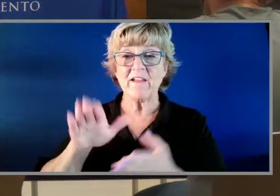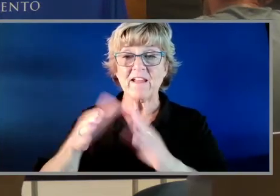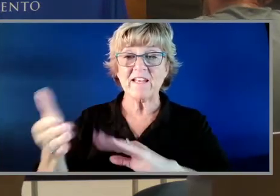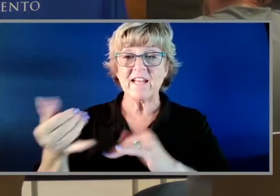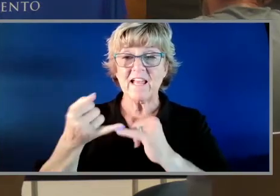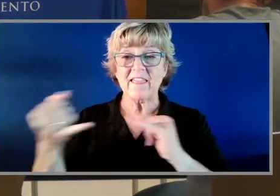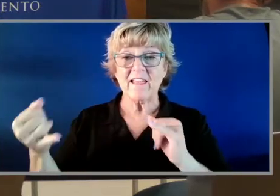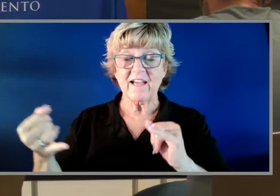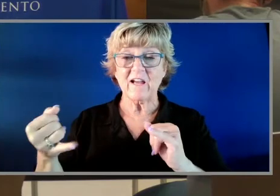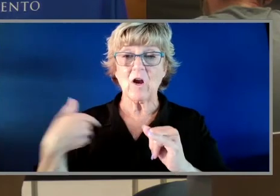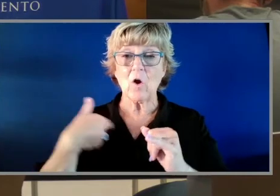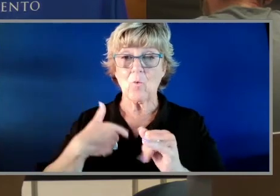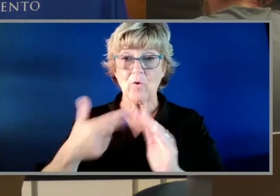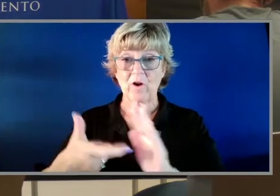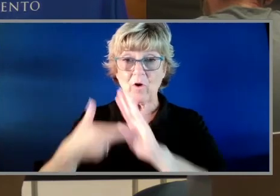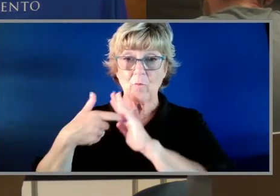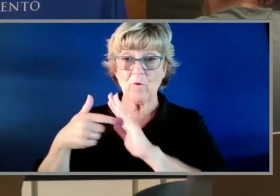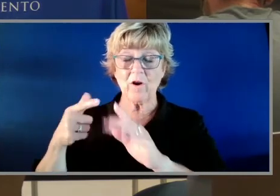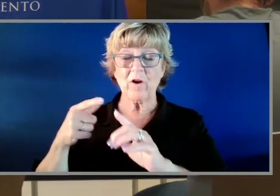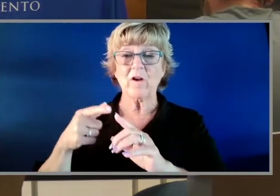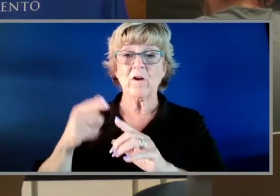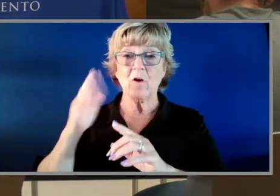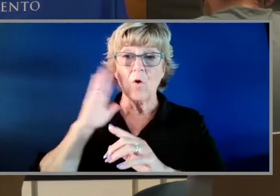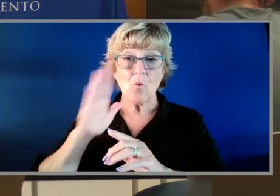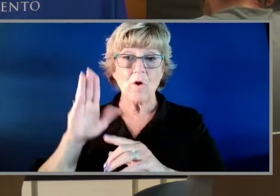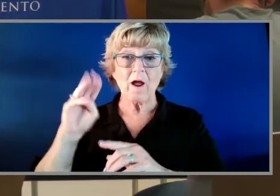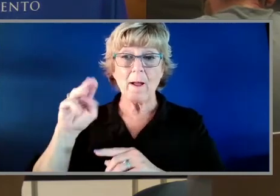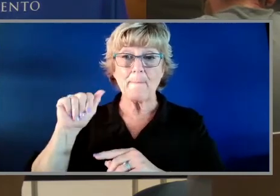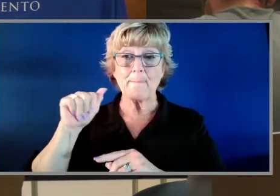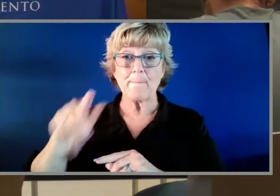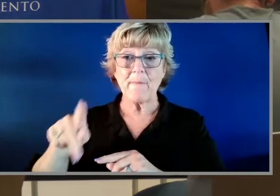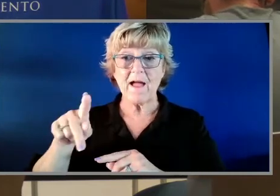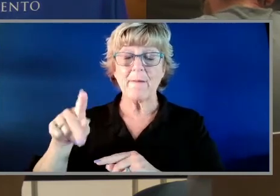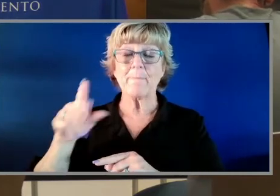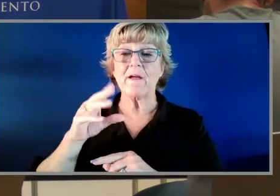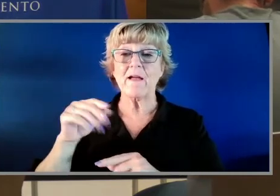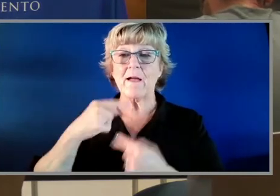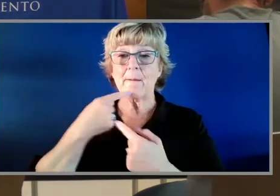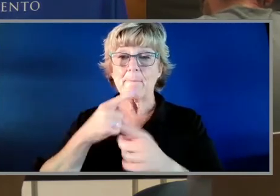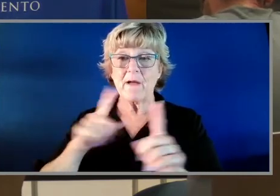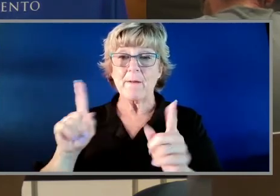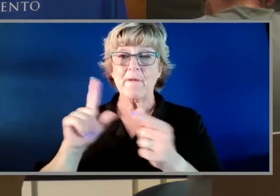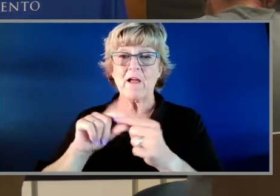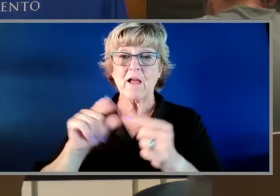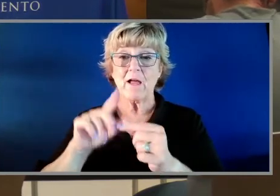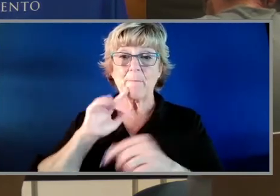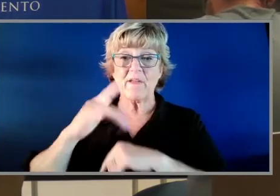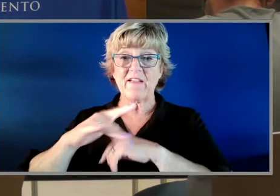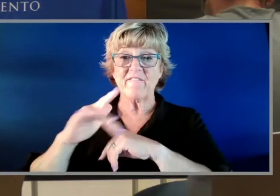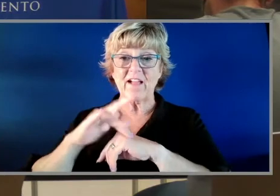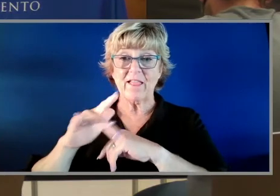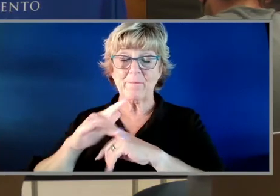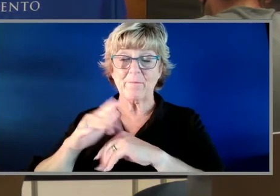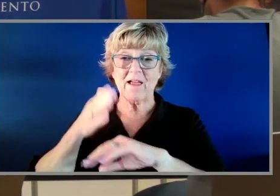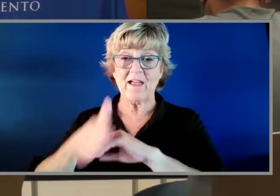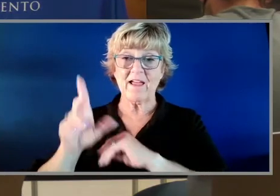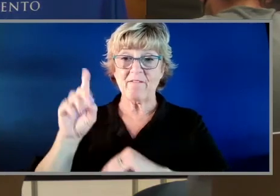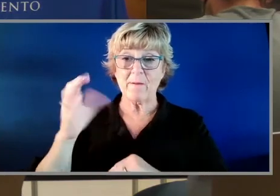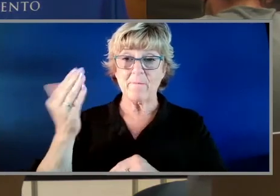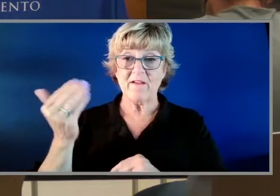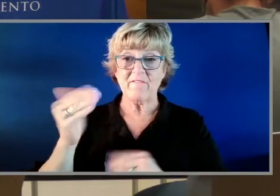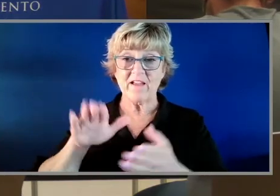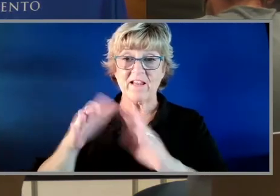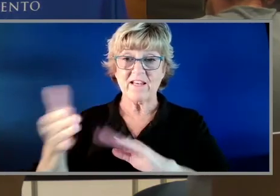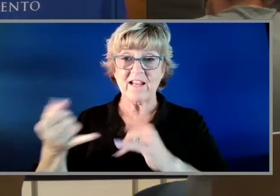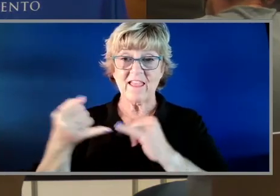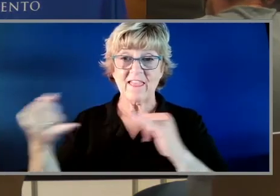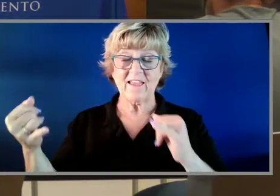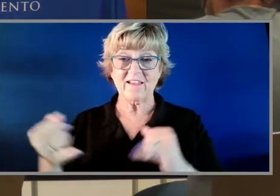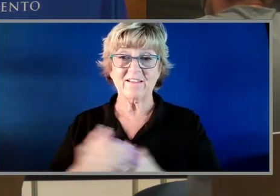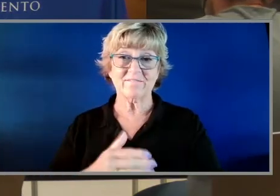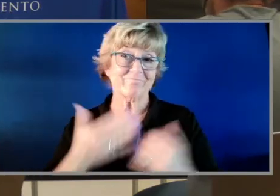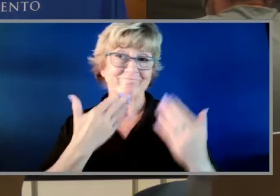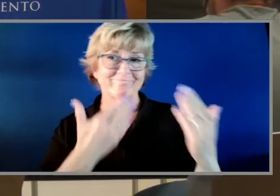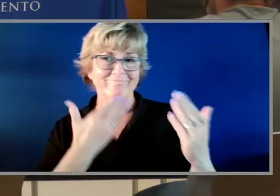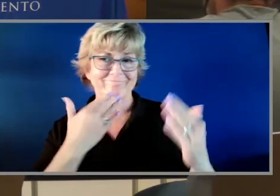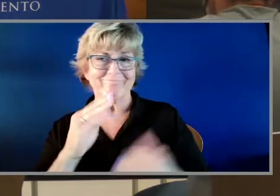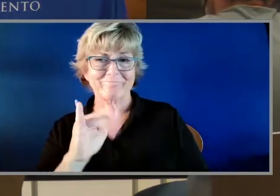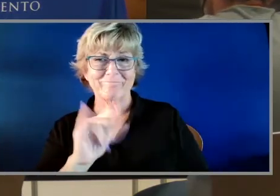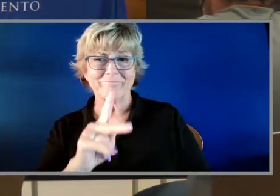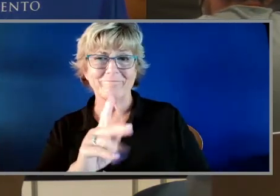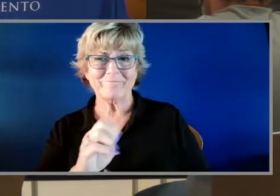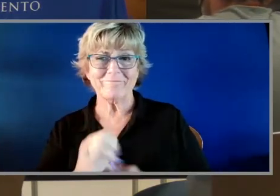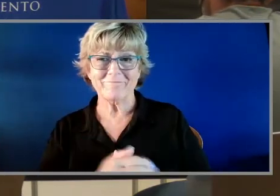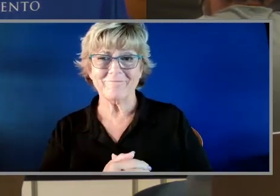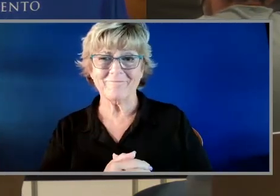Studio: The question was regarding how long after the December 15 deadline, are we required to or well the mapping